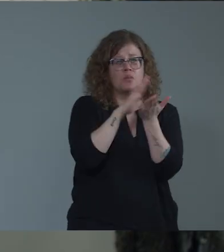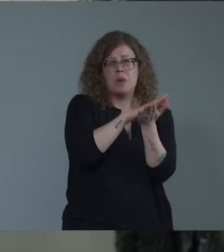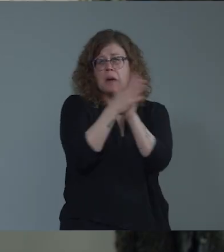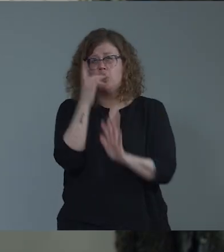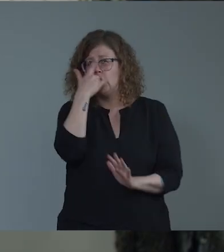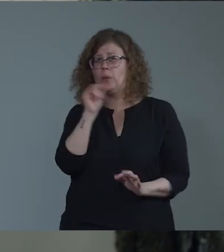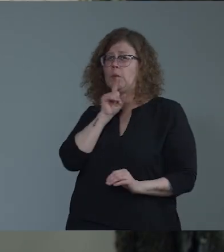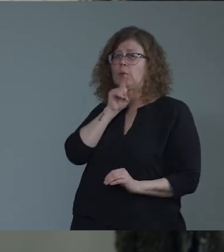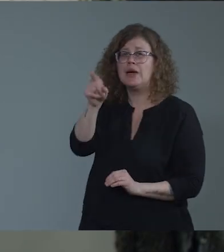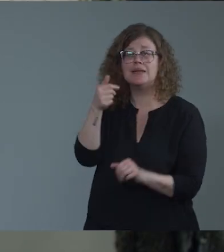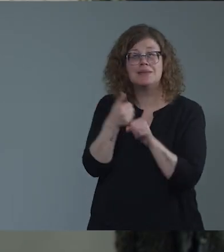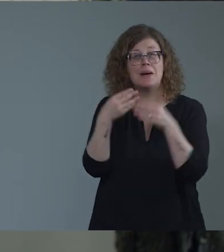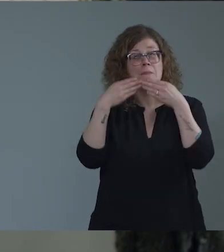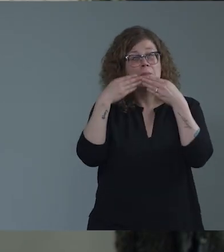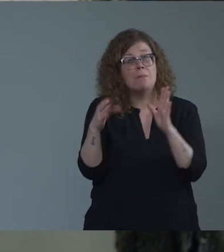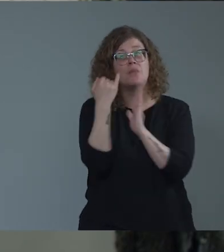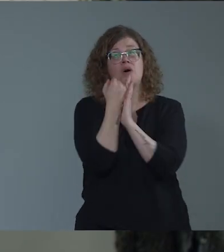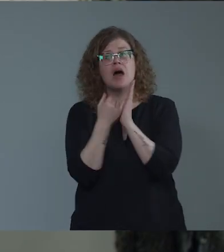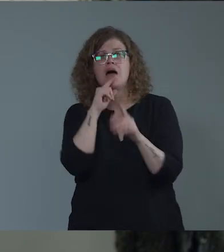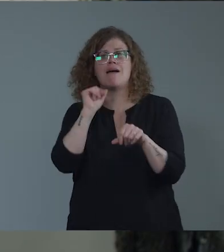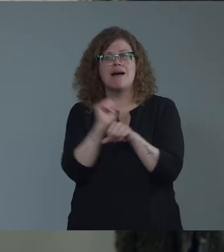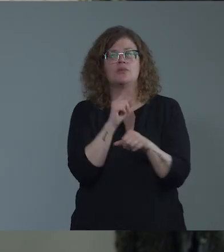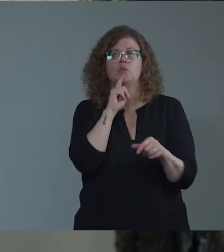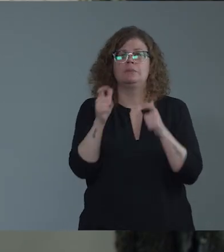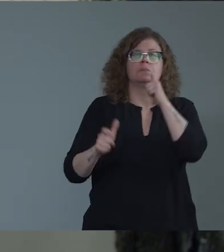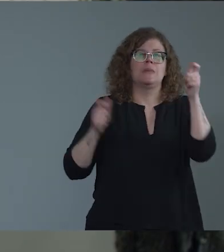bringing a piece of art from concept, from the artist concept into reality.